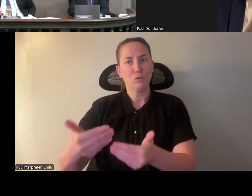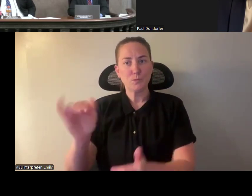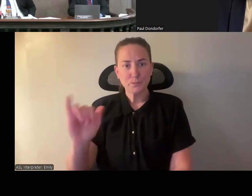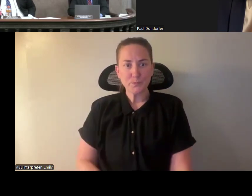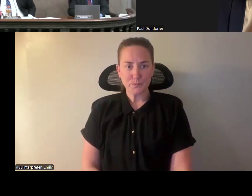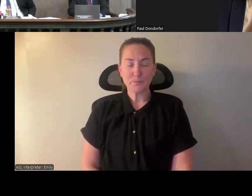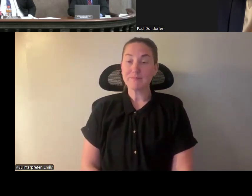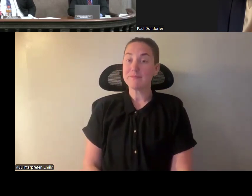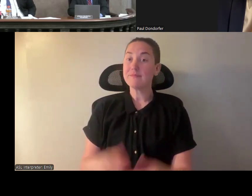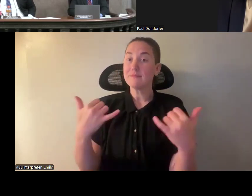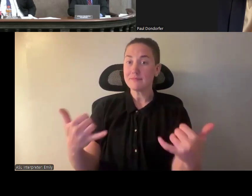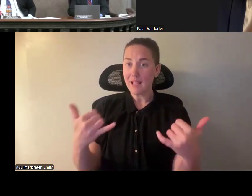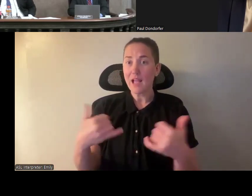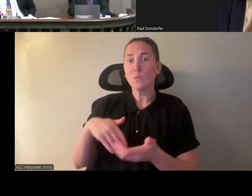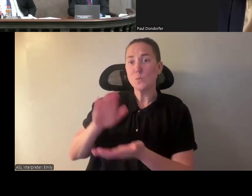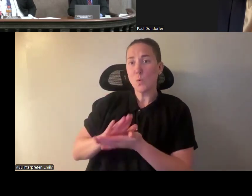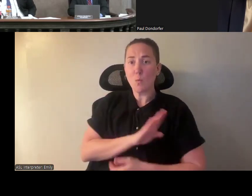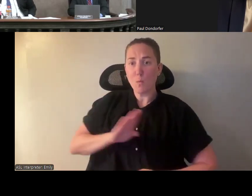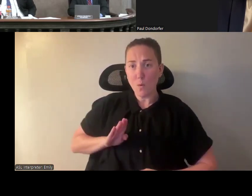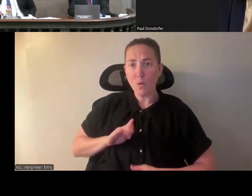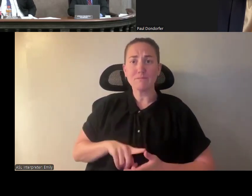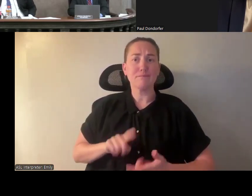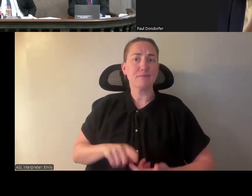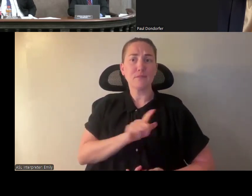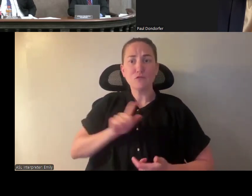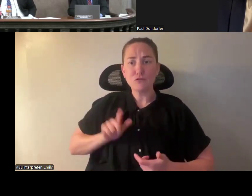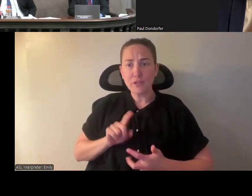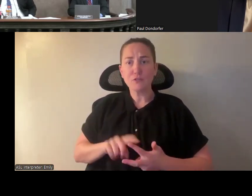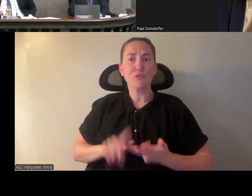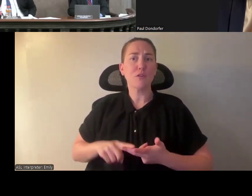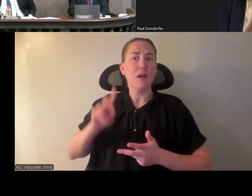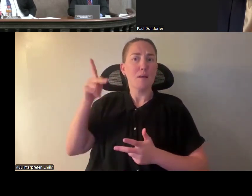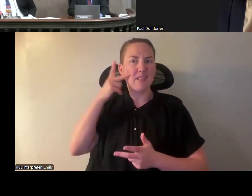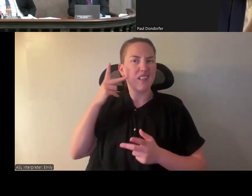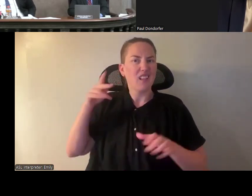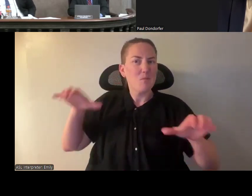At this time when school boards legislatures and political movements across the country are